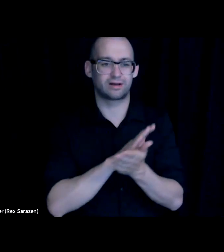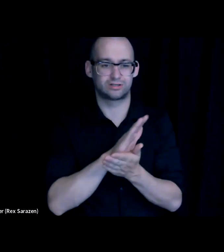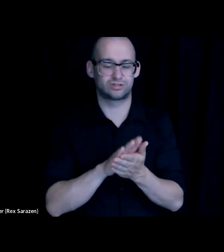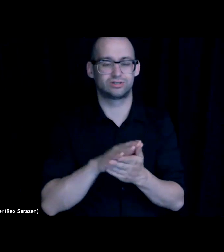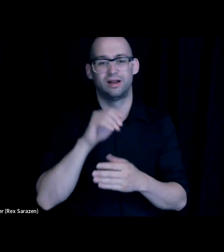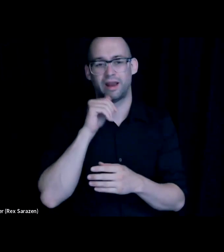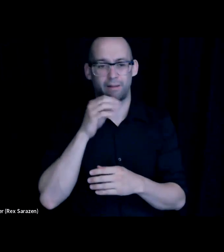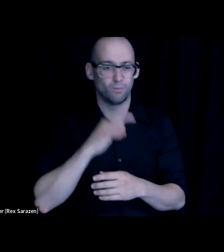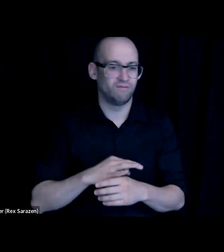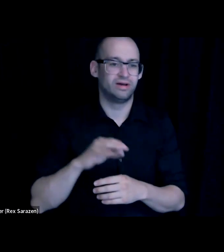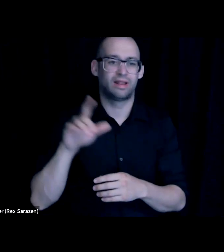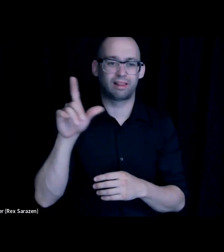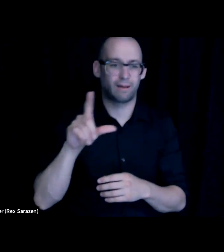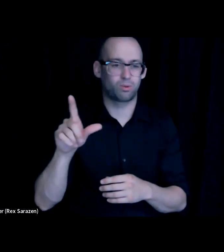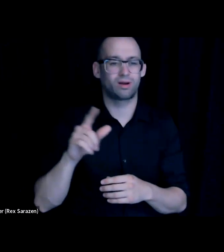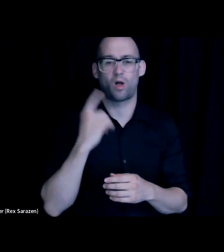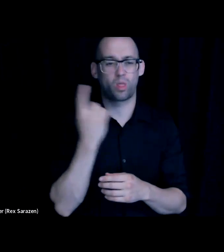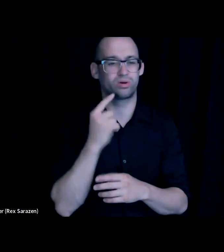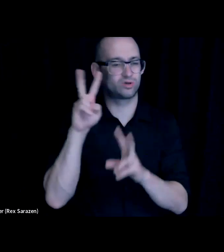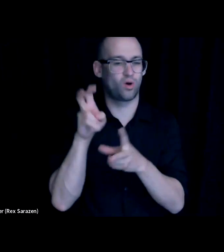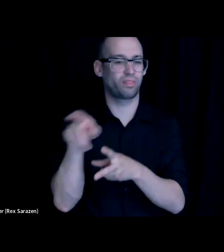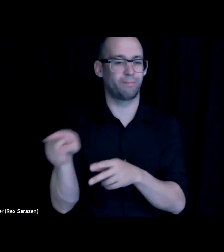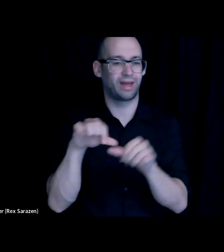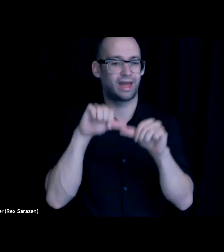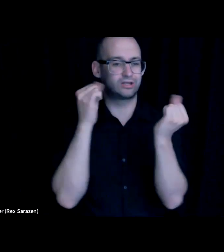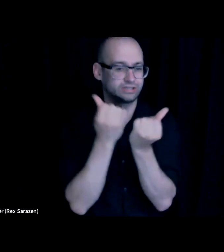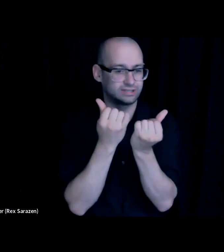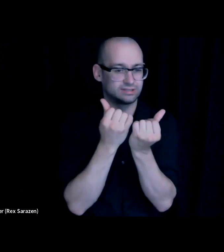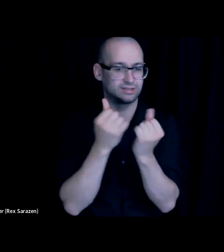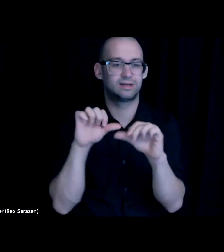will always refer to them as agencies. So just so, you know, when I refer to agencies,